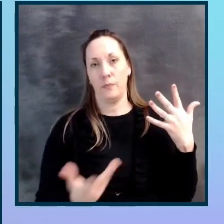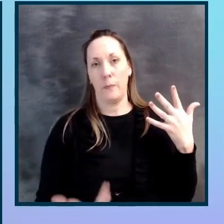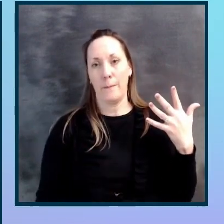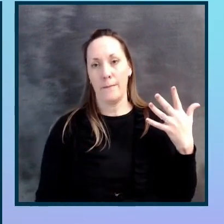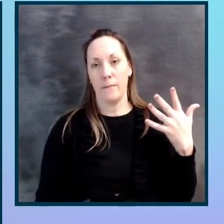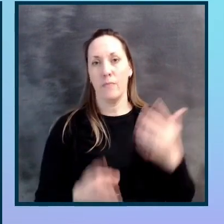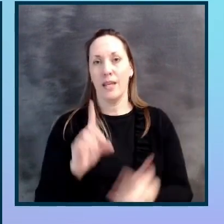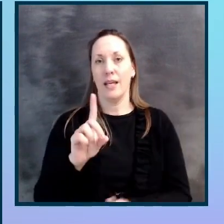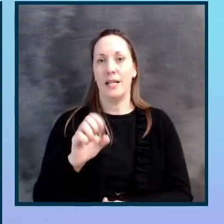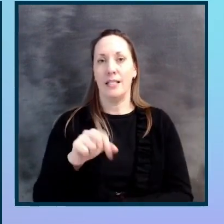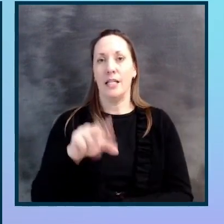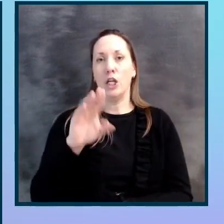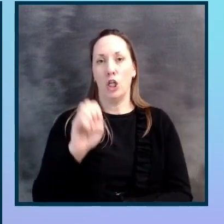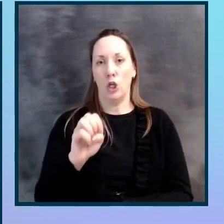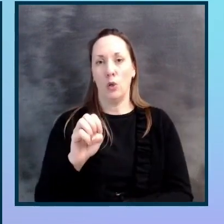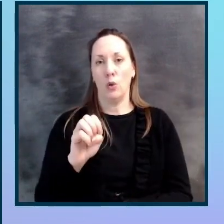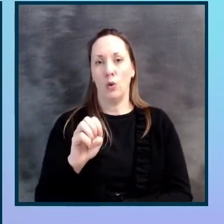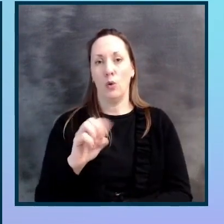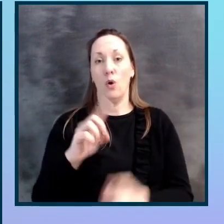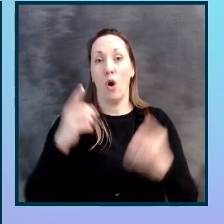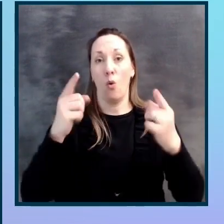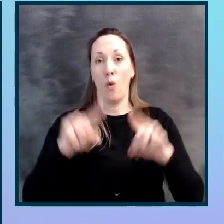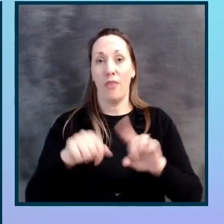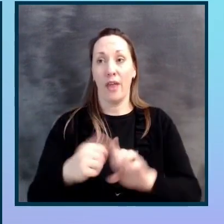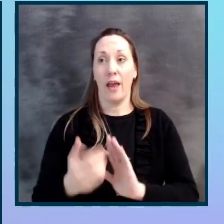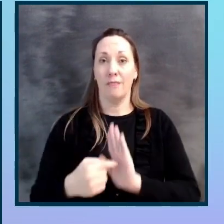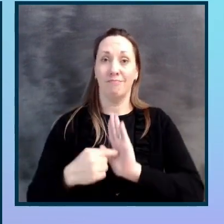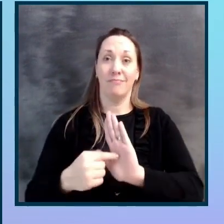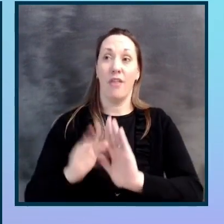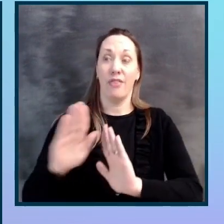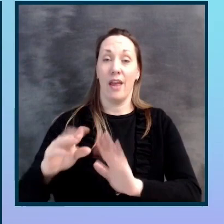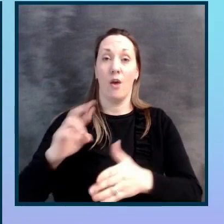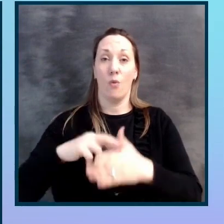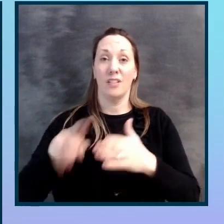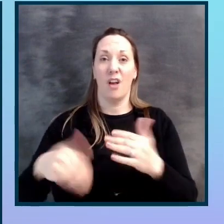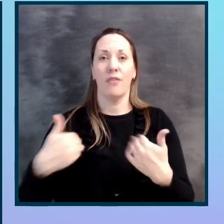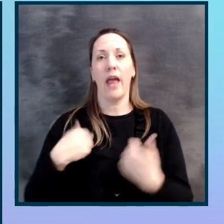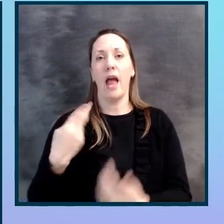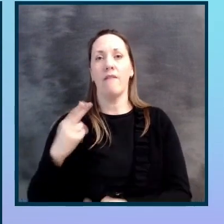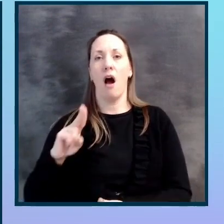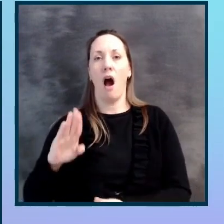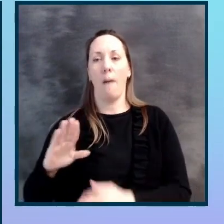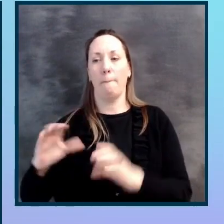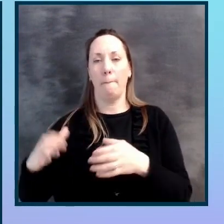Deque, when they presented their results, they actually have a hub that, I call it a hub,